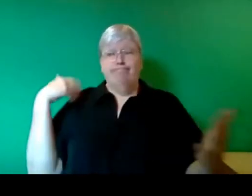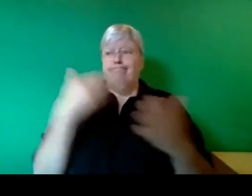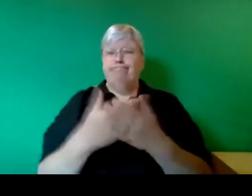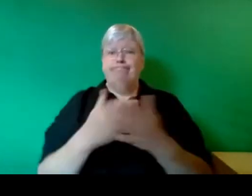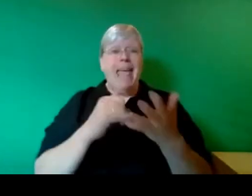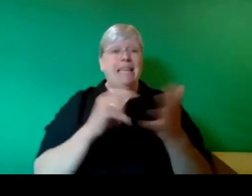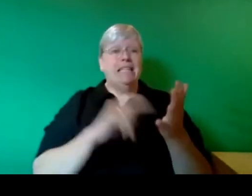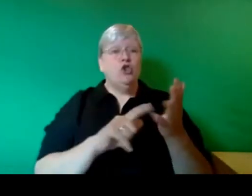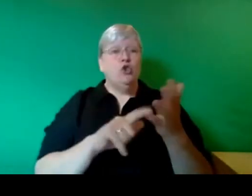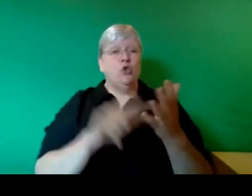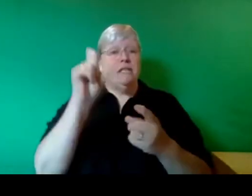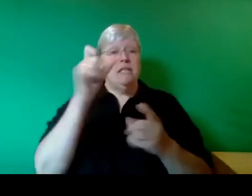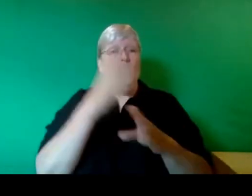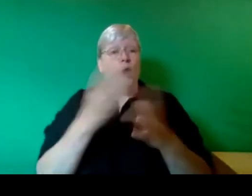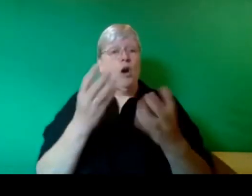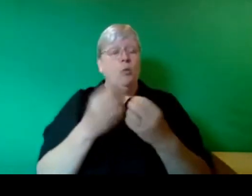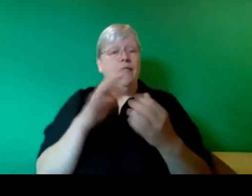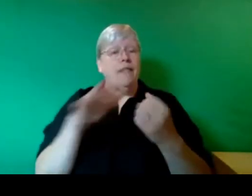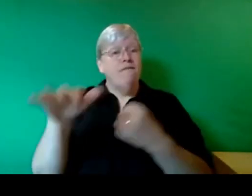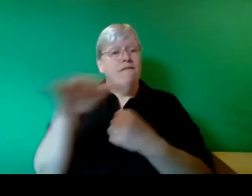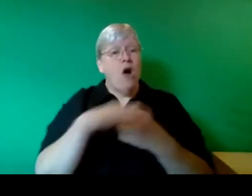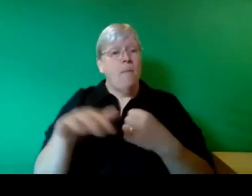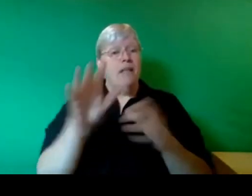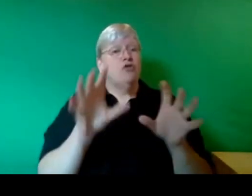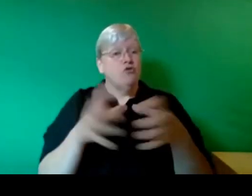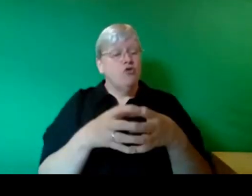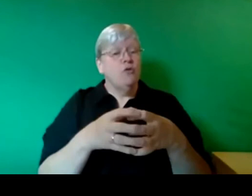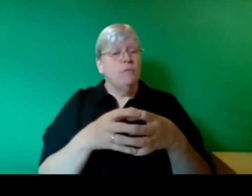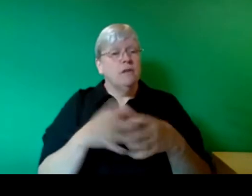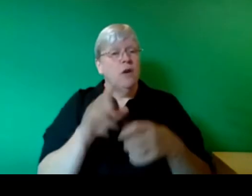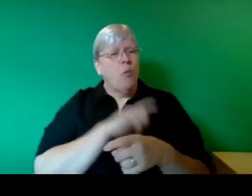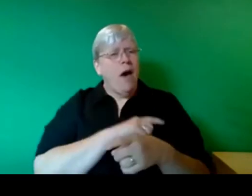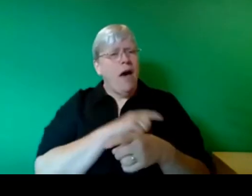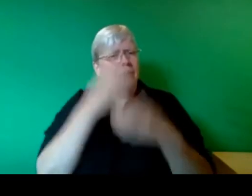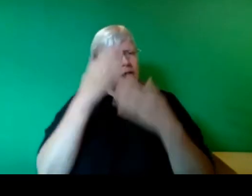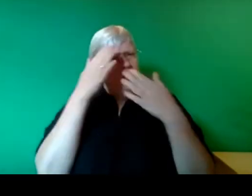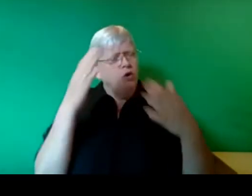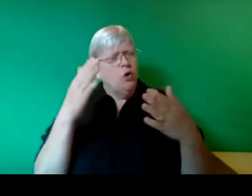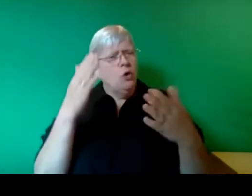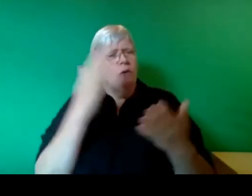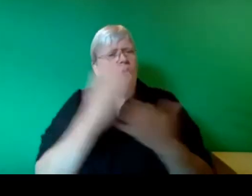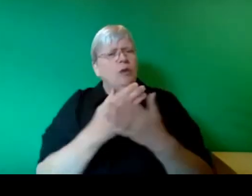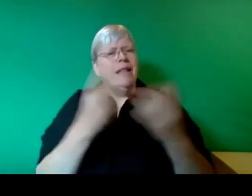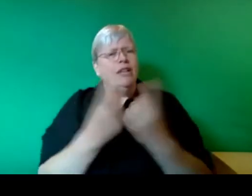environmental groups to highlight the real issues facing workers and there's been a real